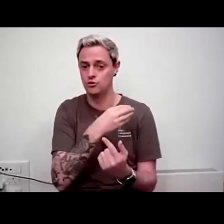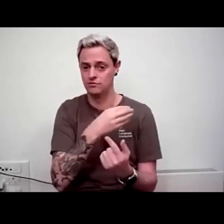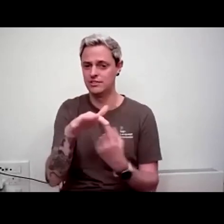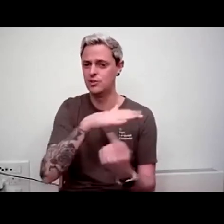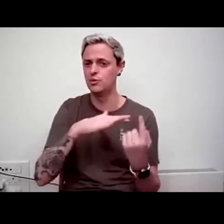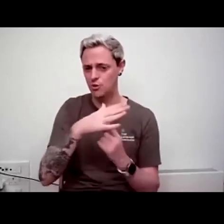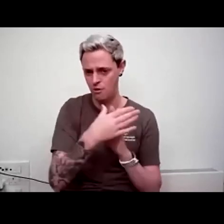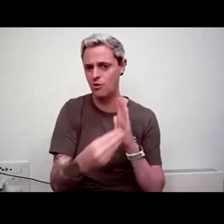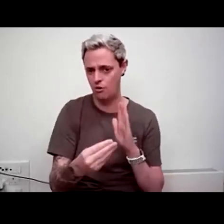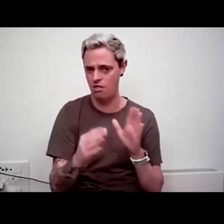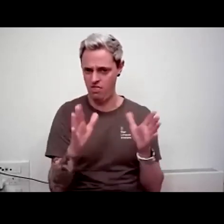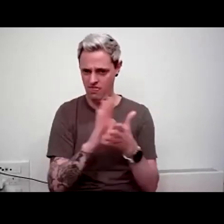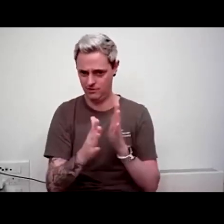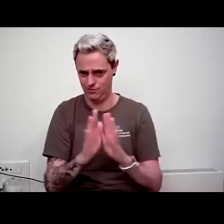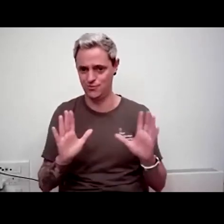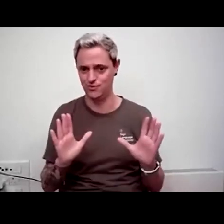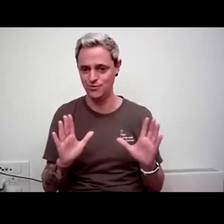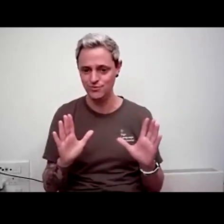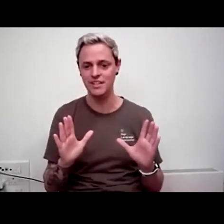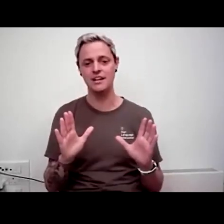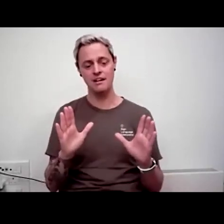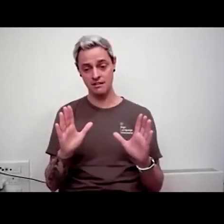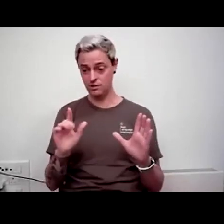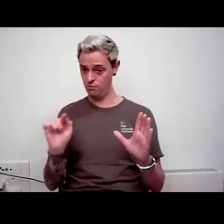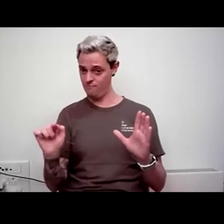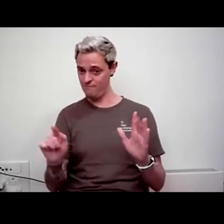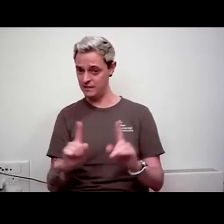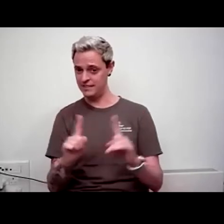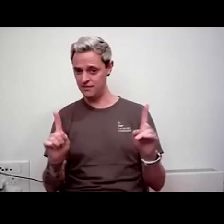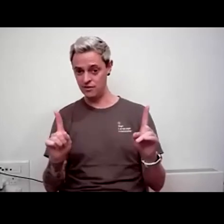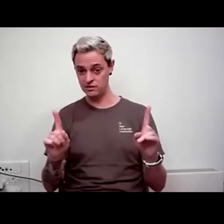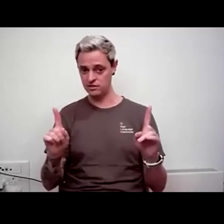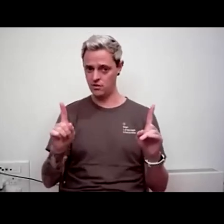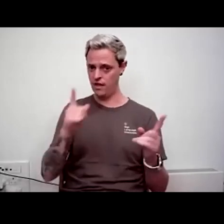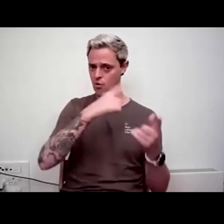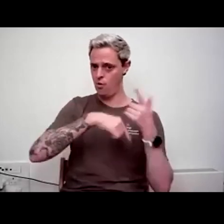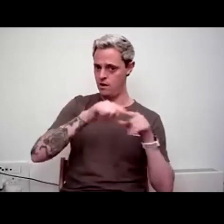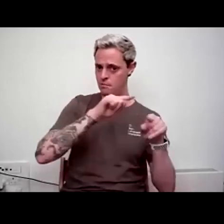of this terminology as a kind of difference that is often misunderstood and marginalised.